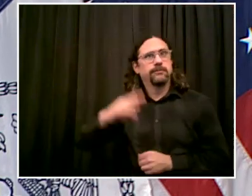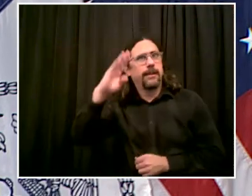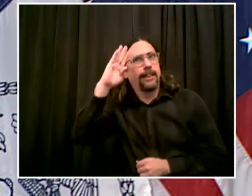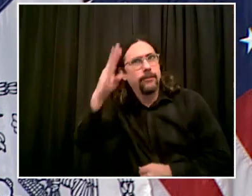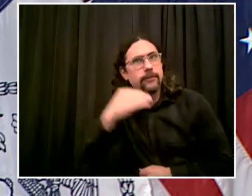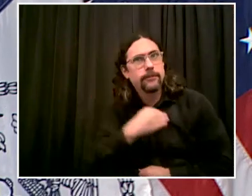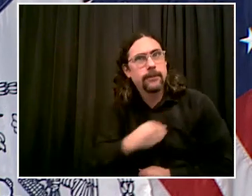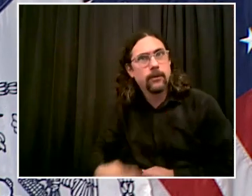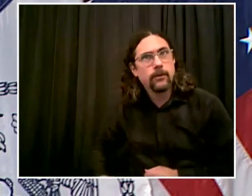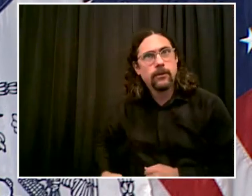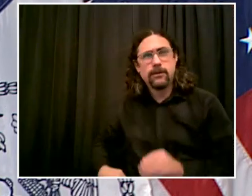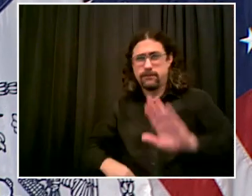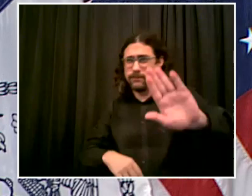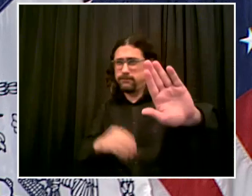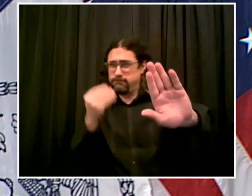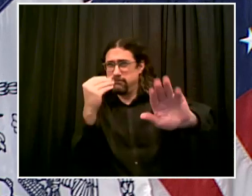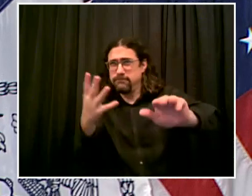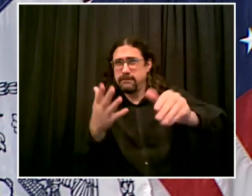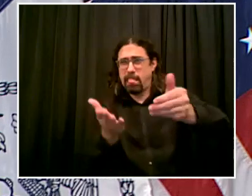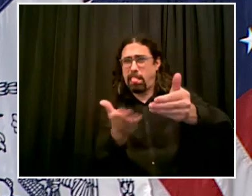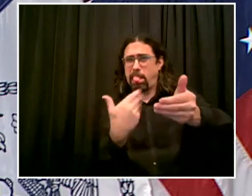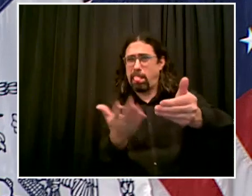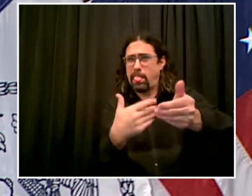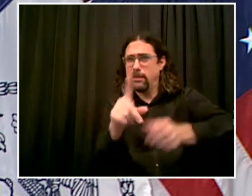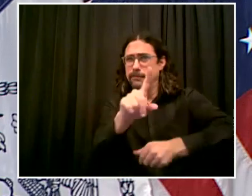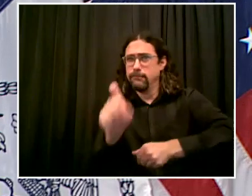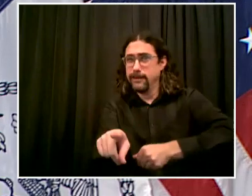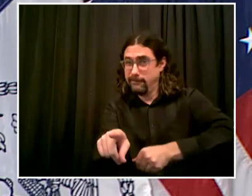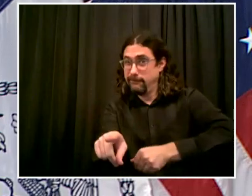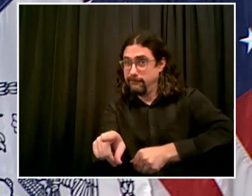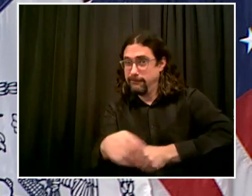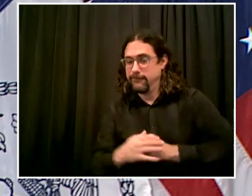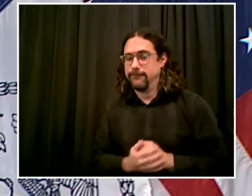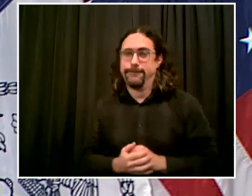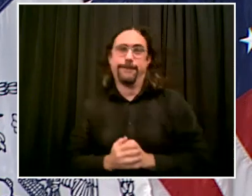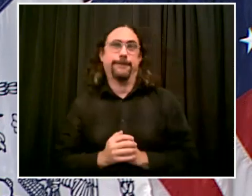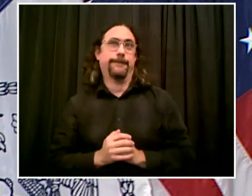TODAY. I AM ABOUT TO